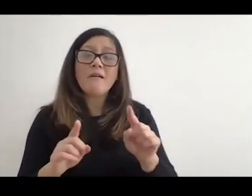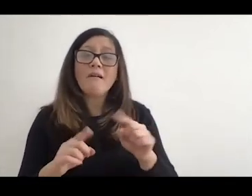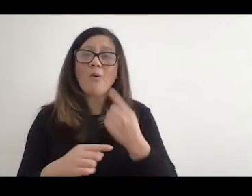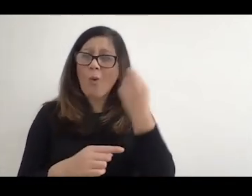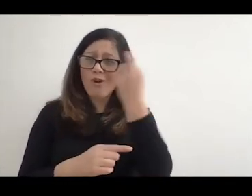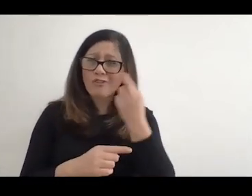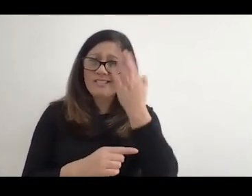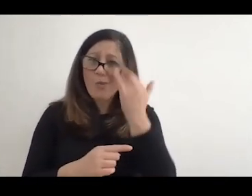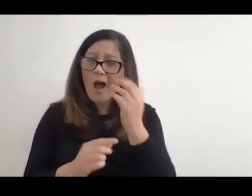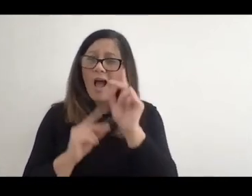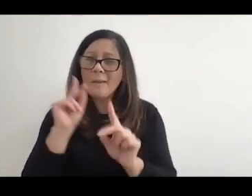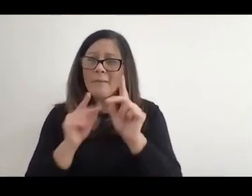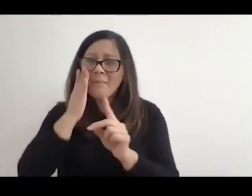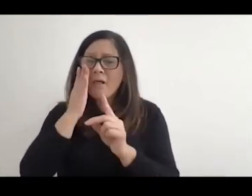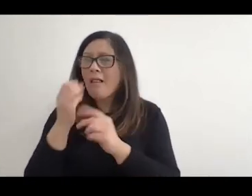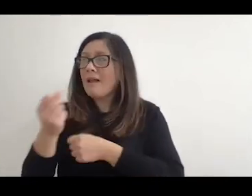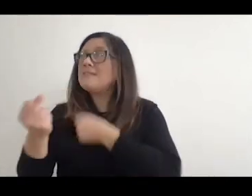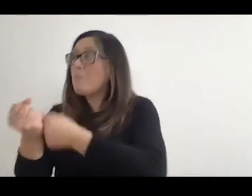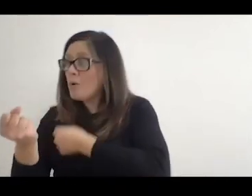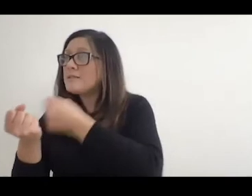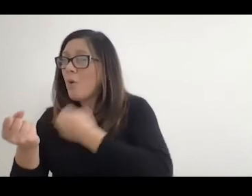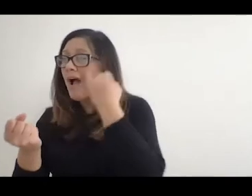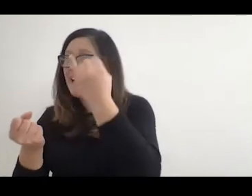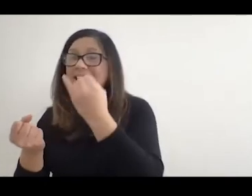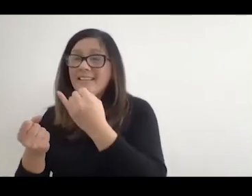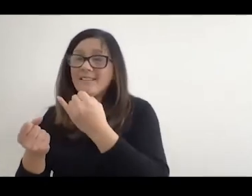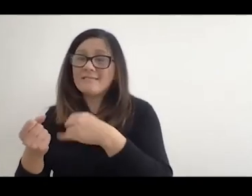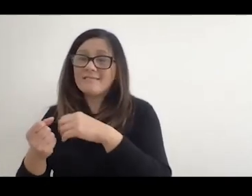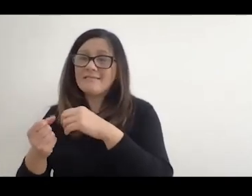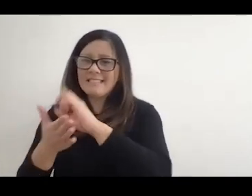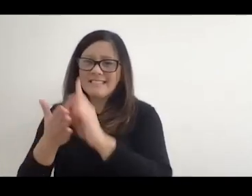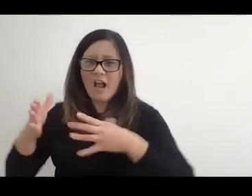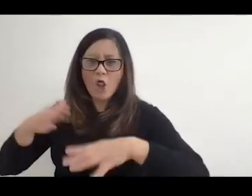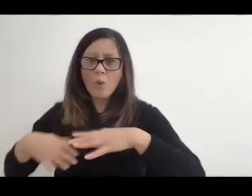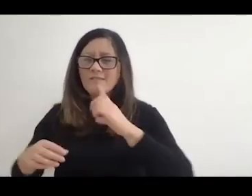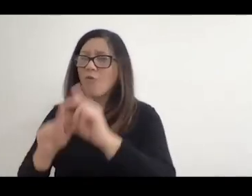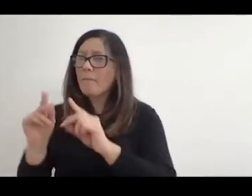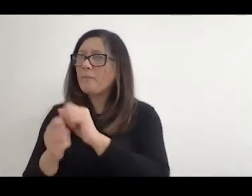is because people just try to jump into the nuts and bolts when really dressing with disability